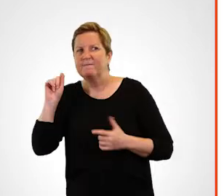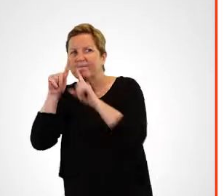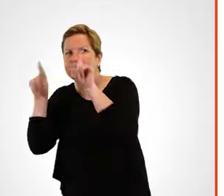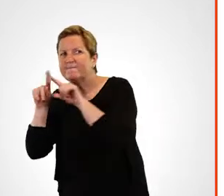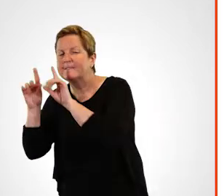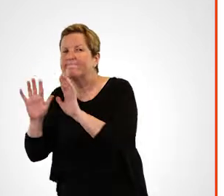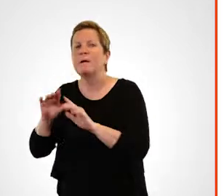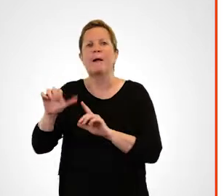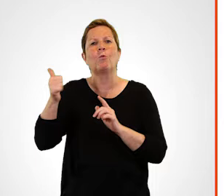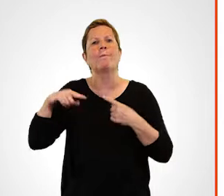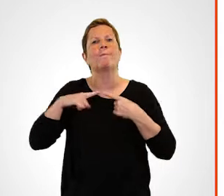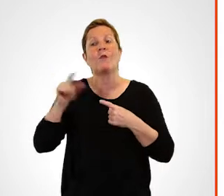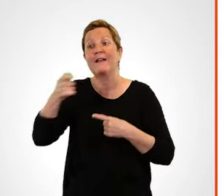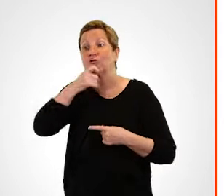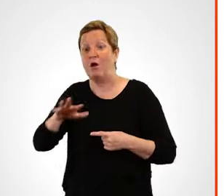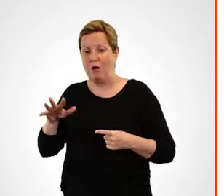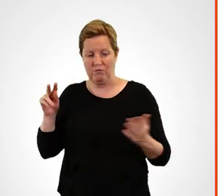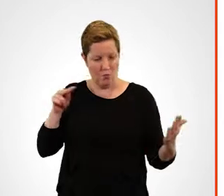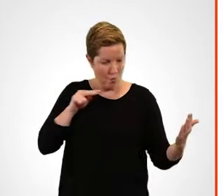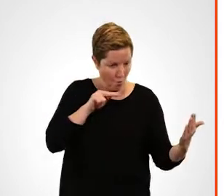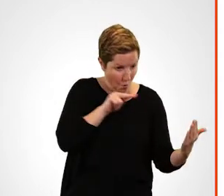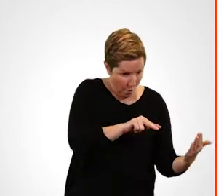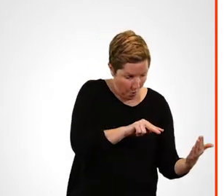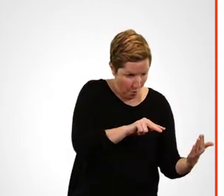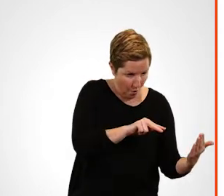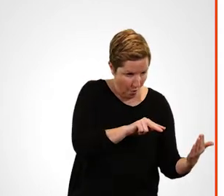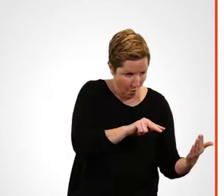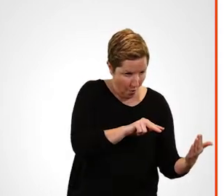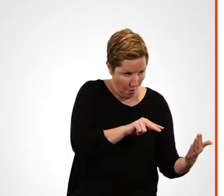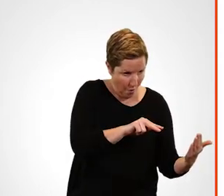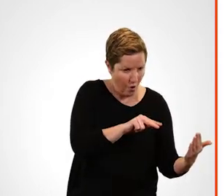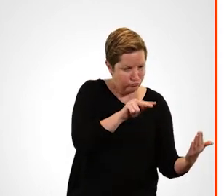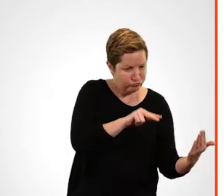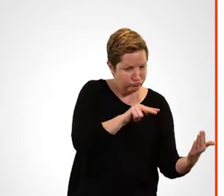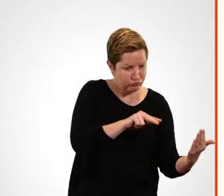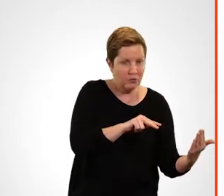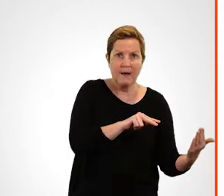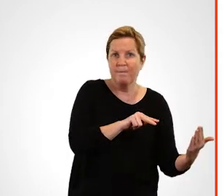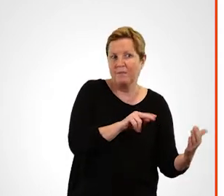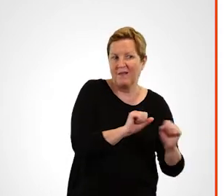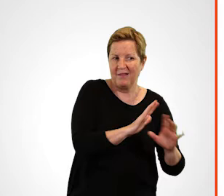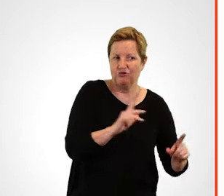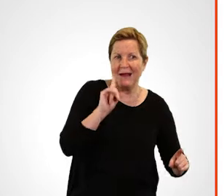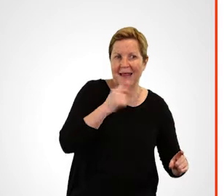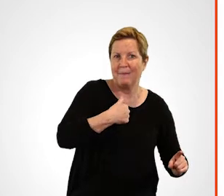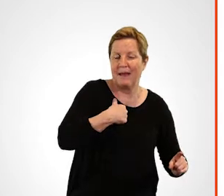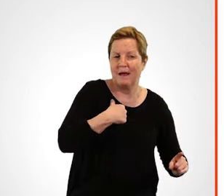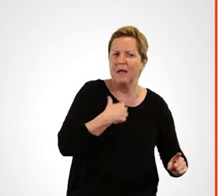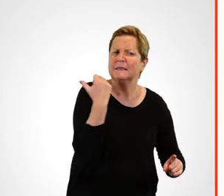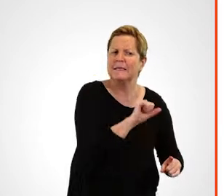That child too is looking down at the book but even though it's pretty clear that she can hear me,